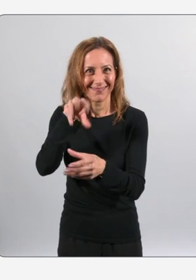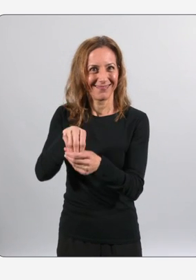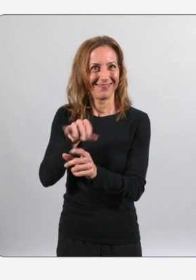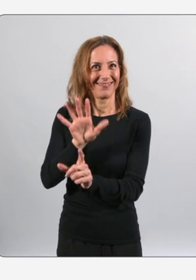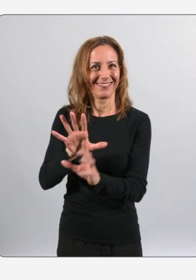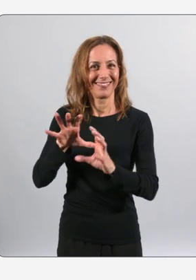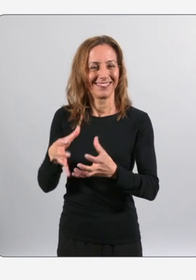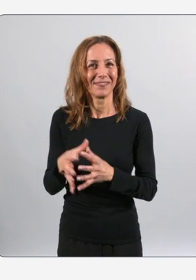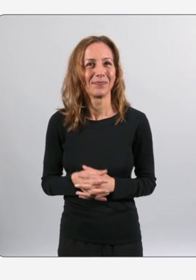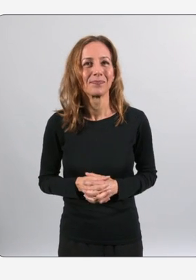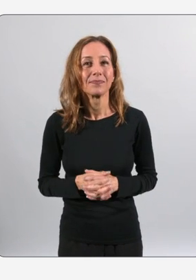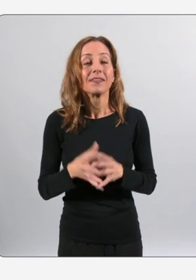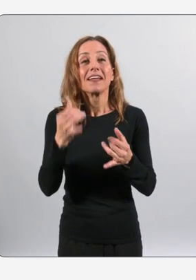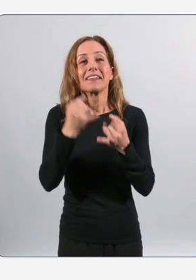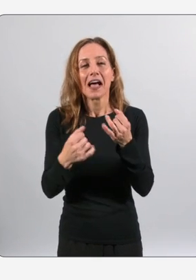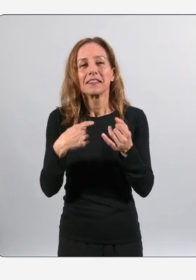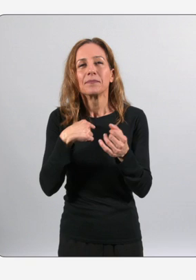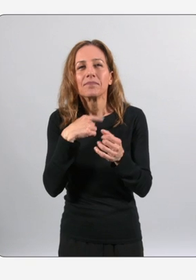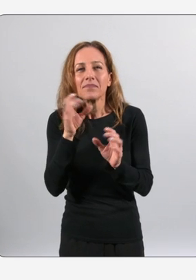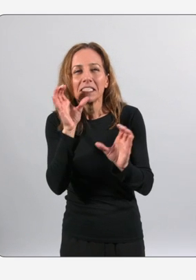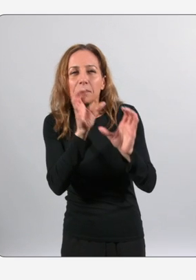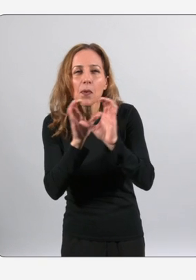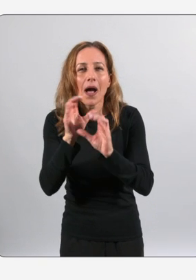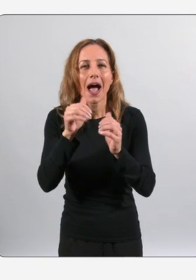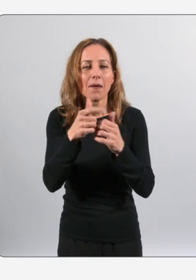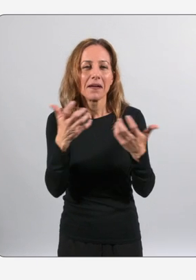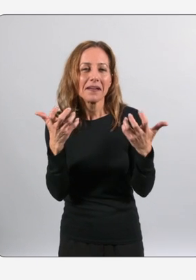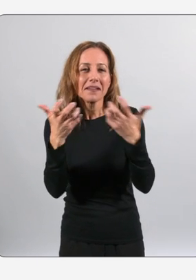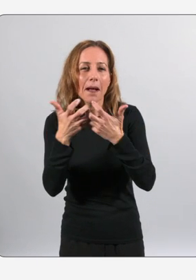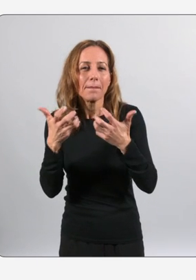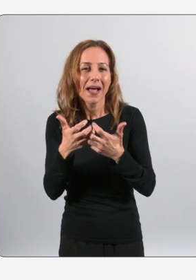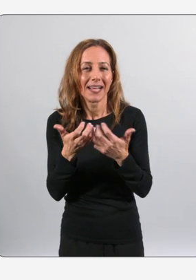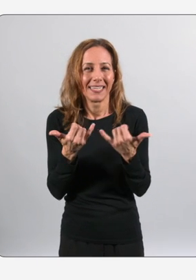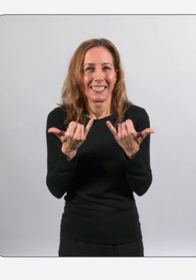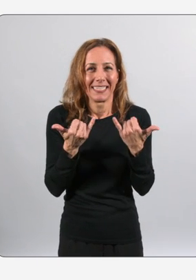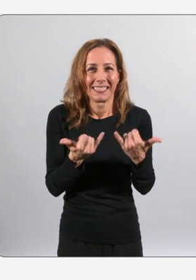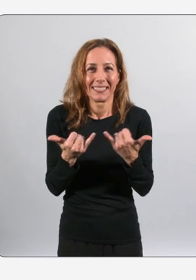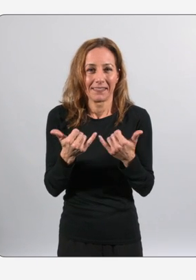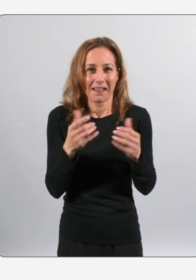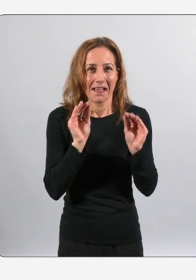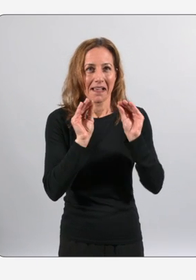Lastly, we're exploring how to combine your existing assets with generative AI to create